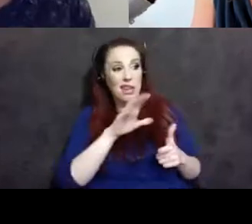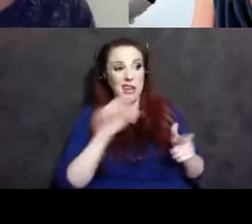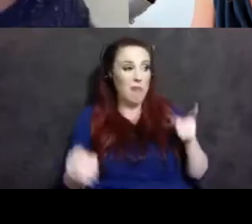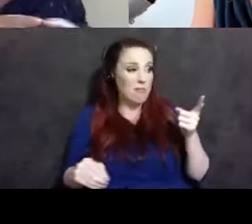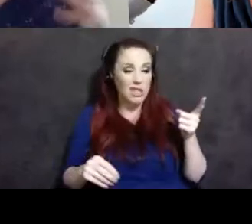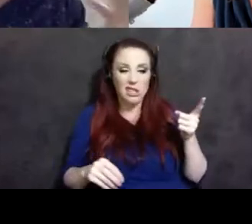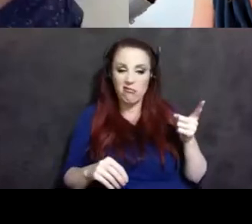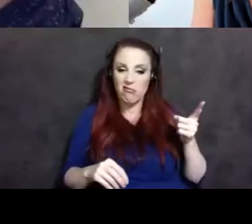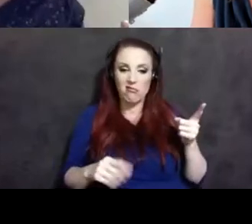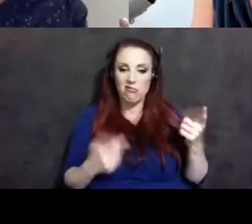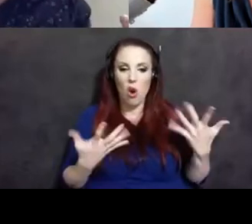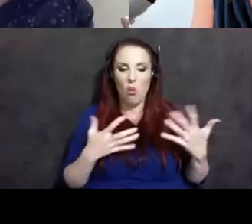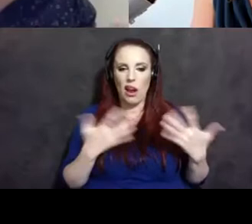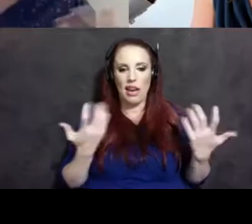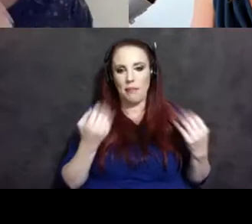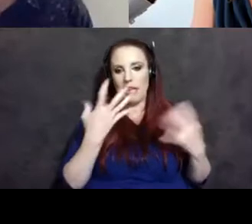company that was built for decades.